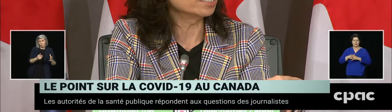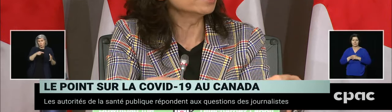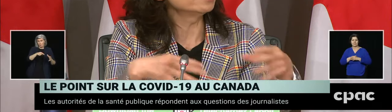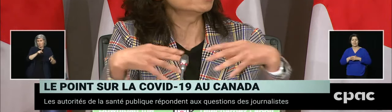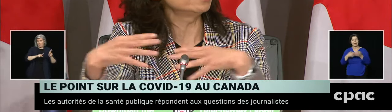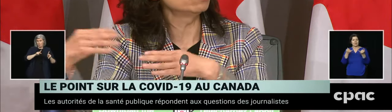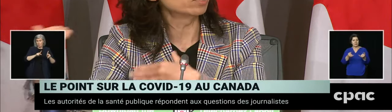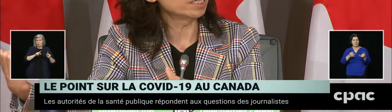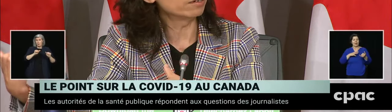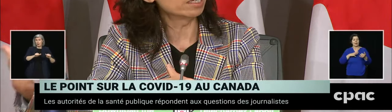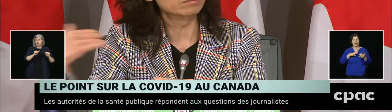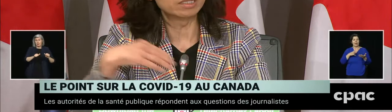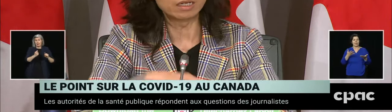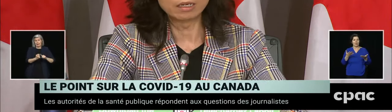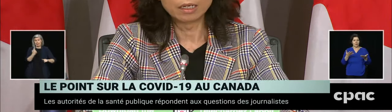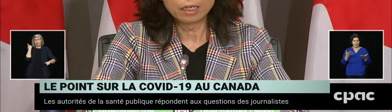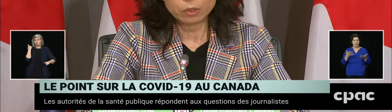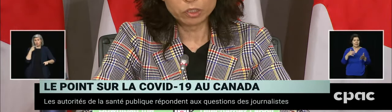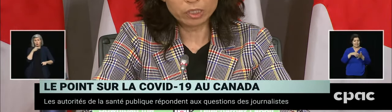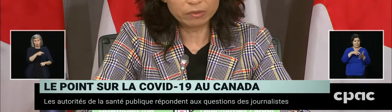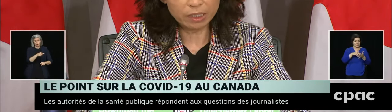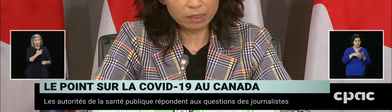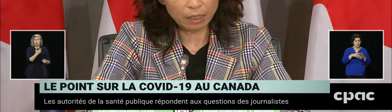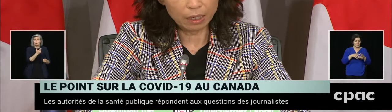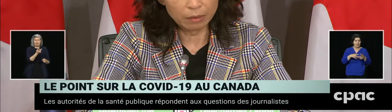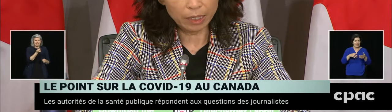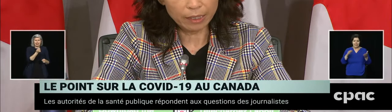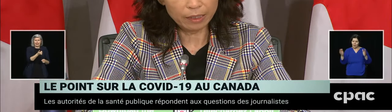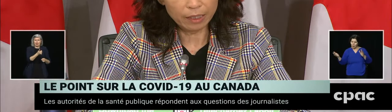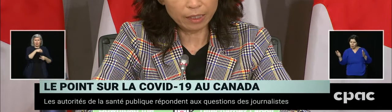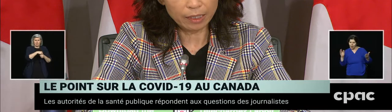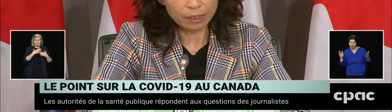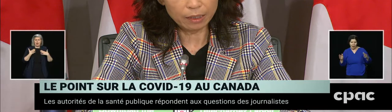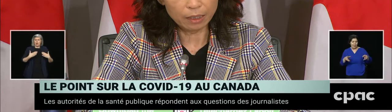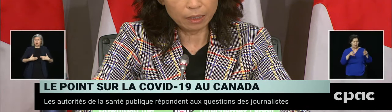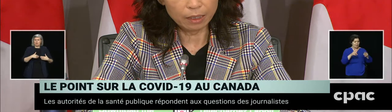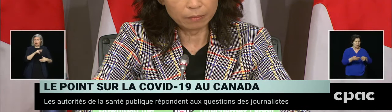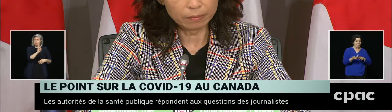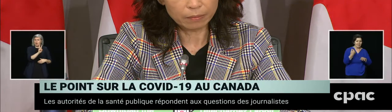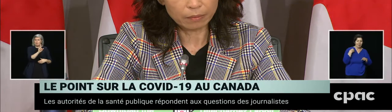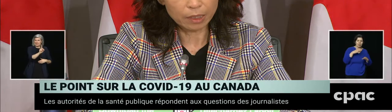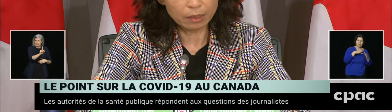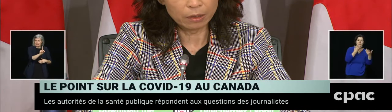YEAR BEFORE IN VITAMIN D, AND THOSE WHO WERE NOT, AND THEN